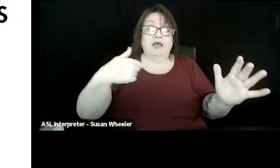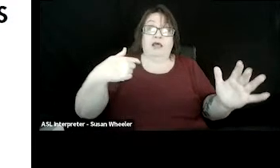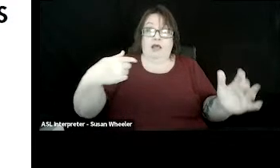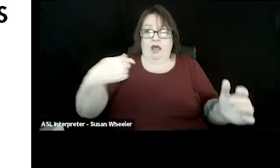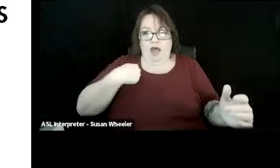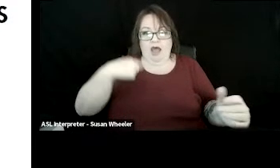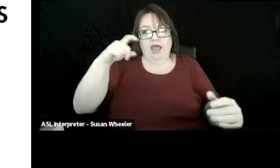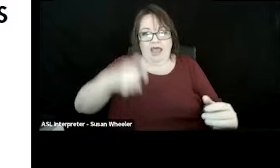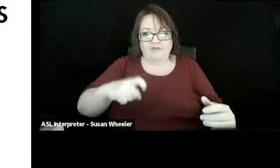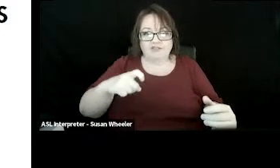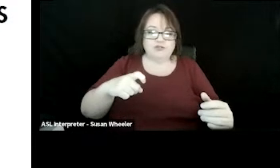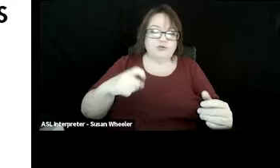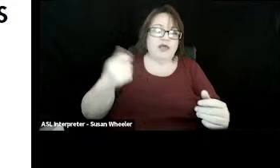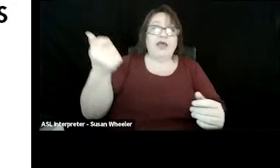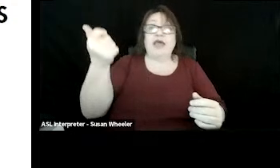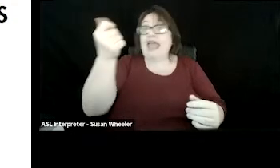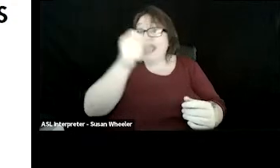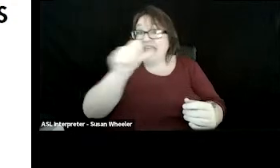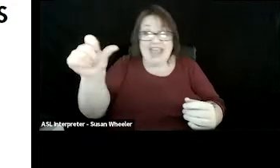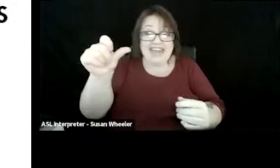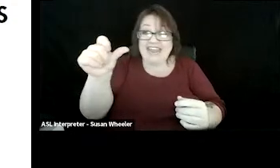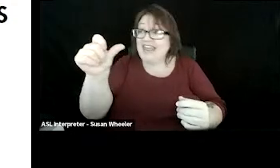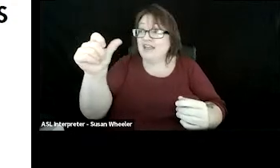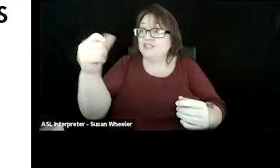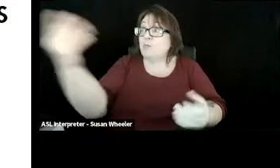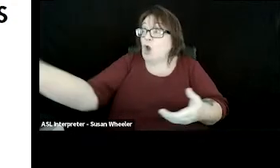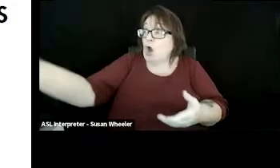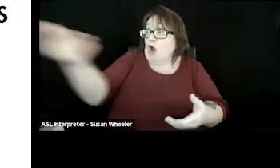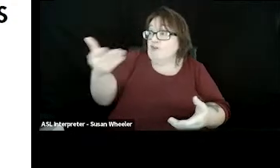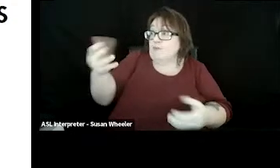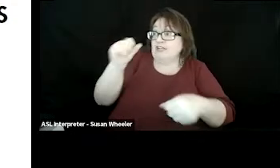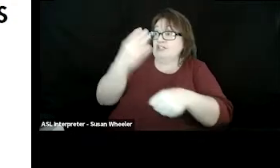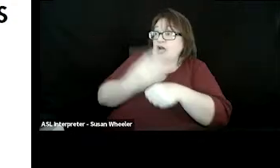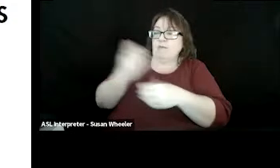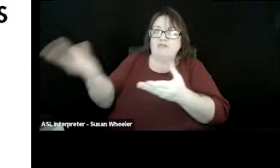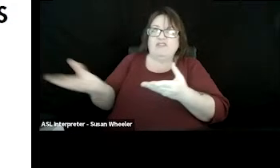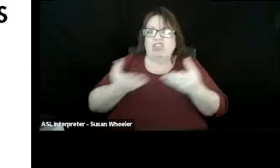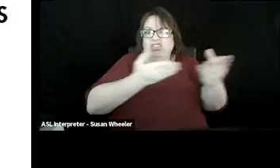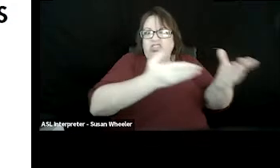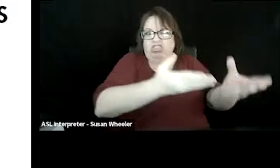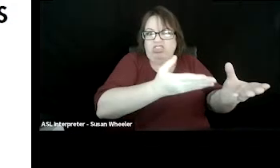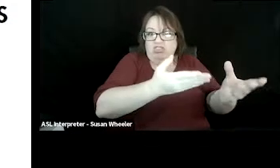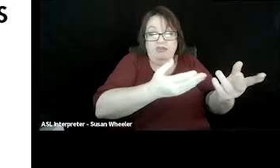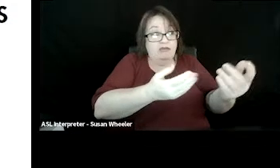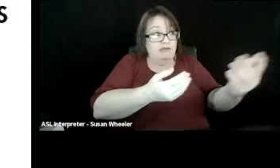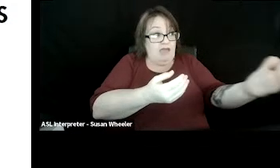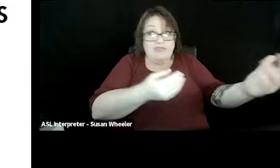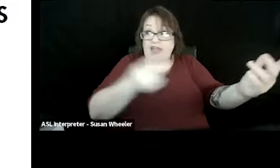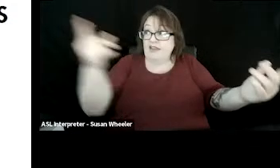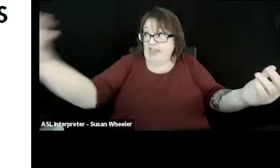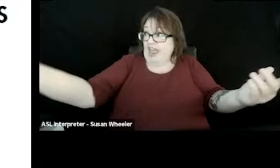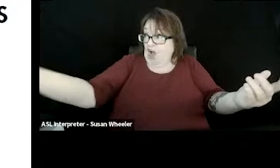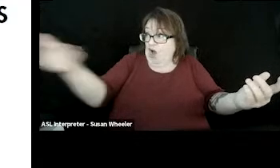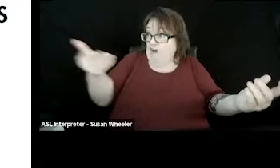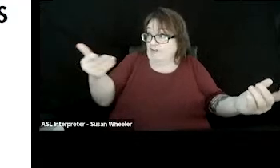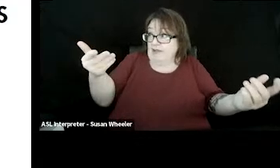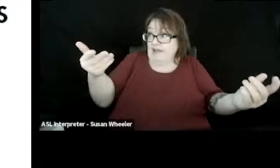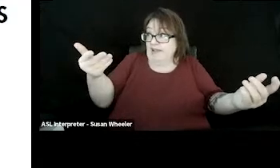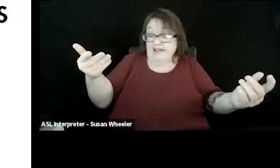any offer of employment following your employment and if they match it, you cannot go to that employer.